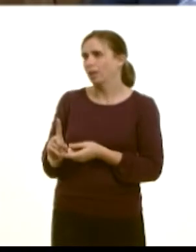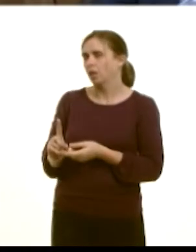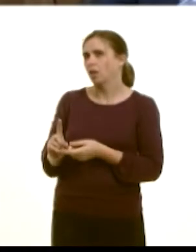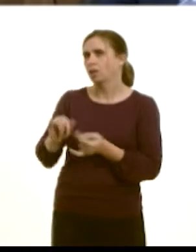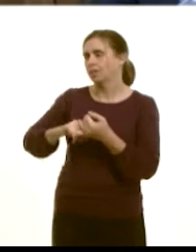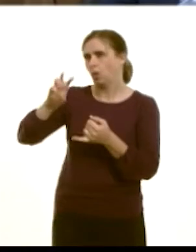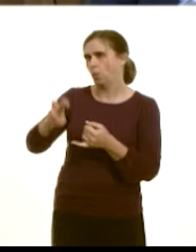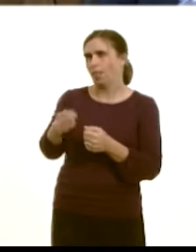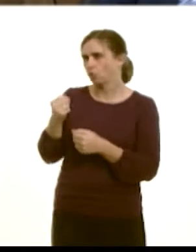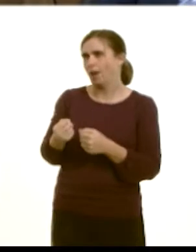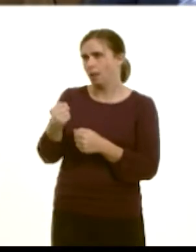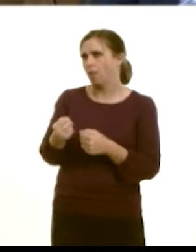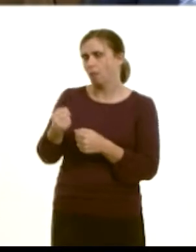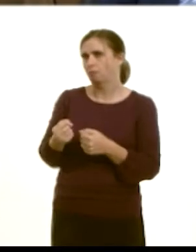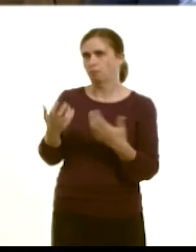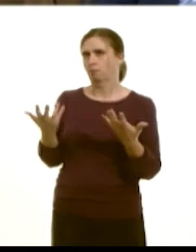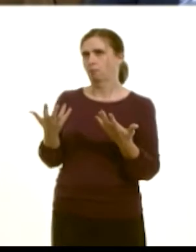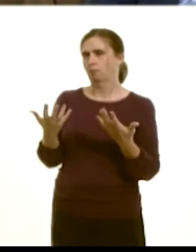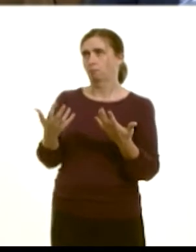Despite the disputes that have taken place between us and the UK Government, it has accepted